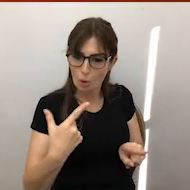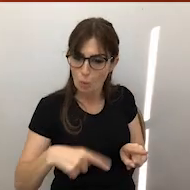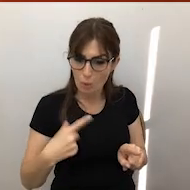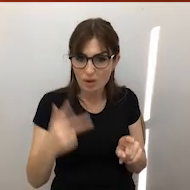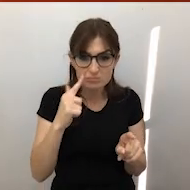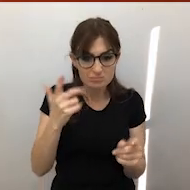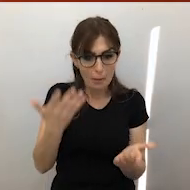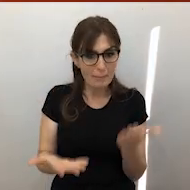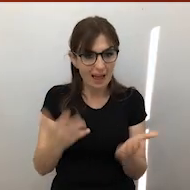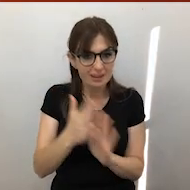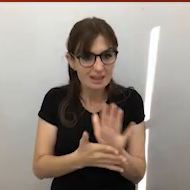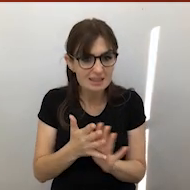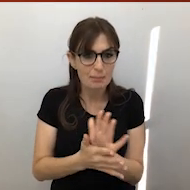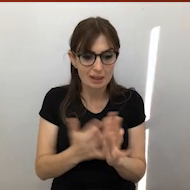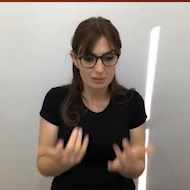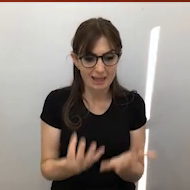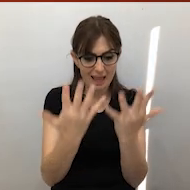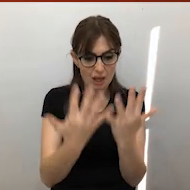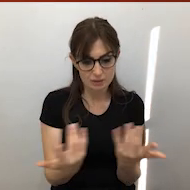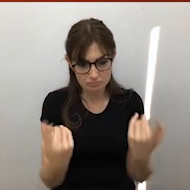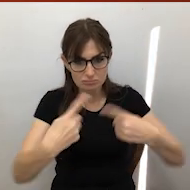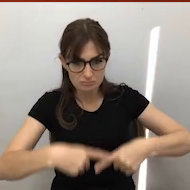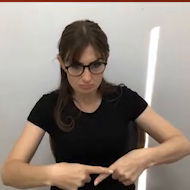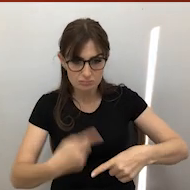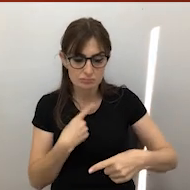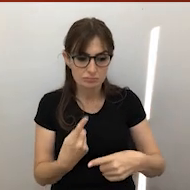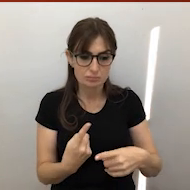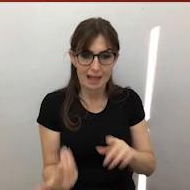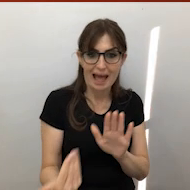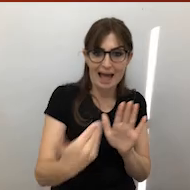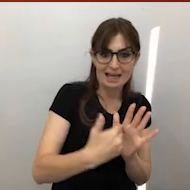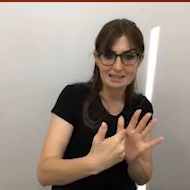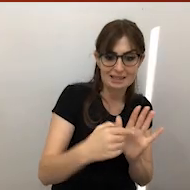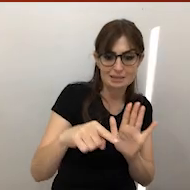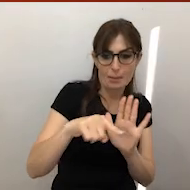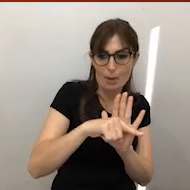because it balances. The accounting equation is assets minus liabilities equals equity.